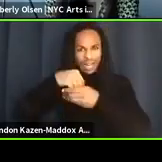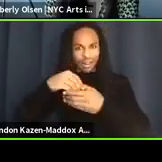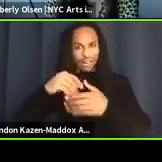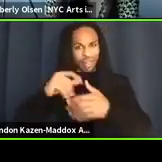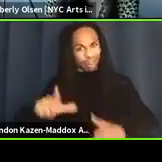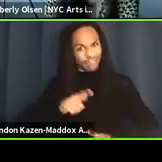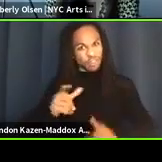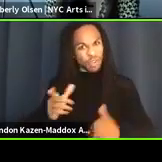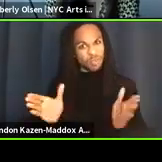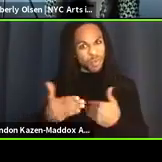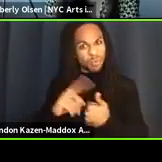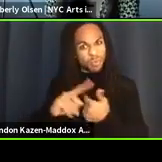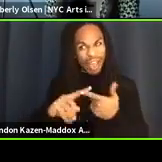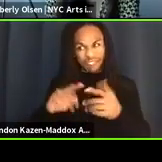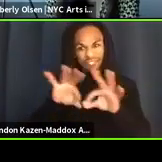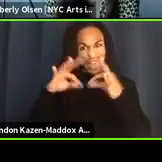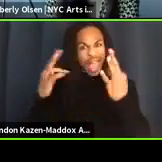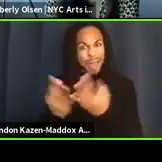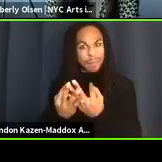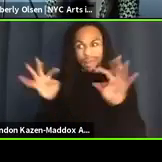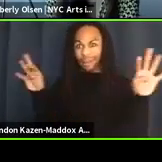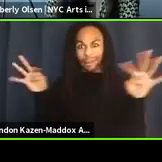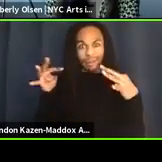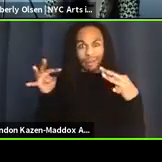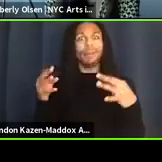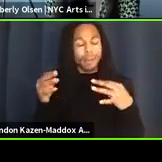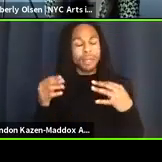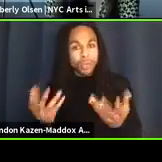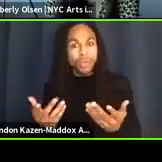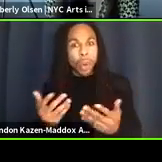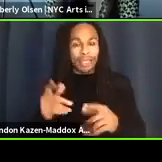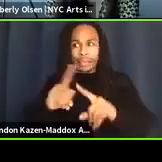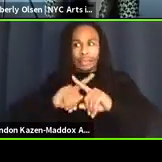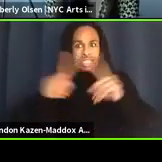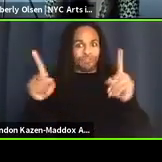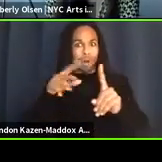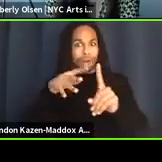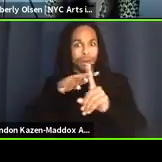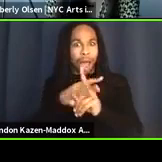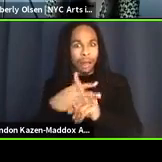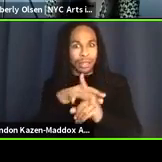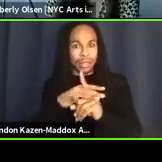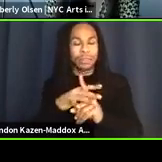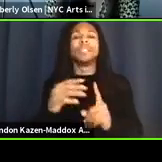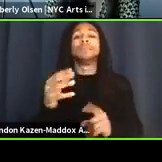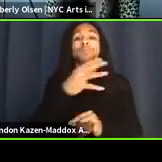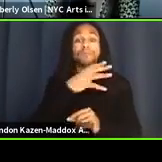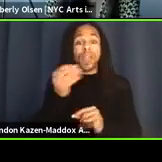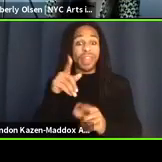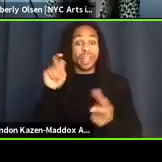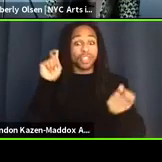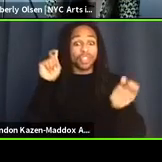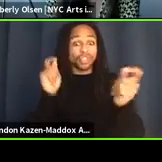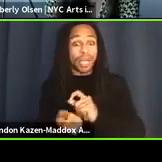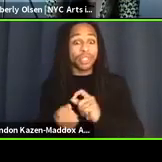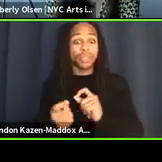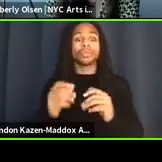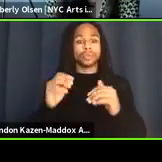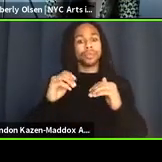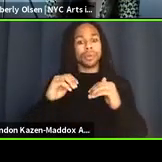and art experience is, because it moves it away from maybe it needed to happen in a classroom